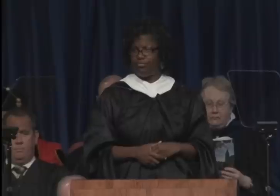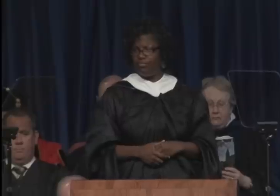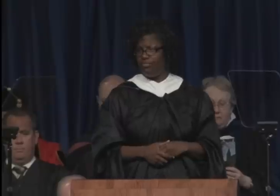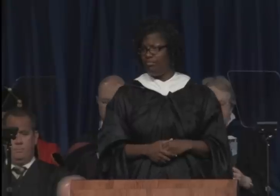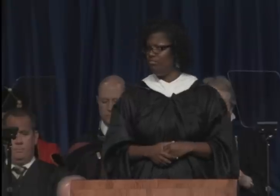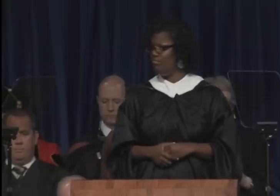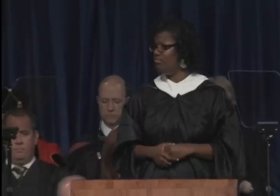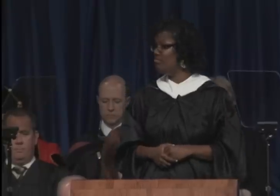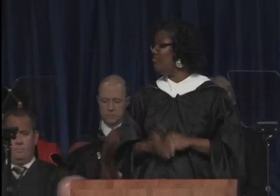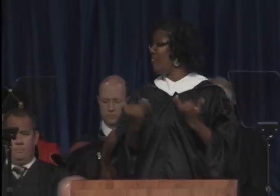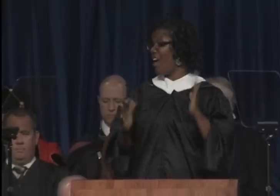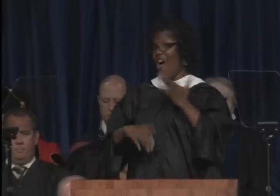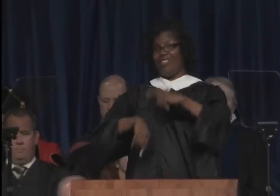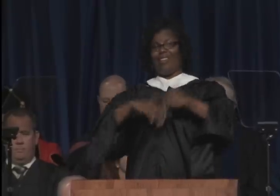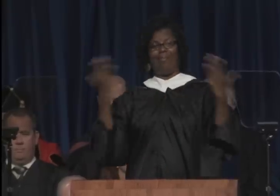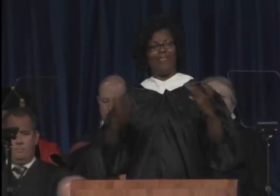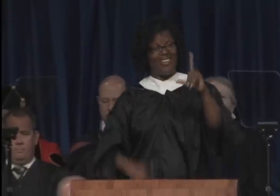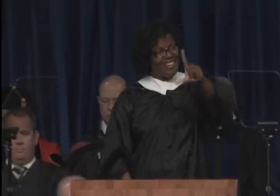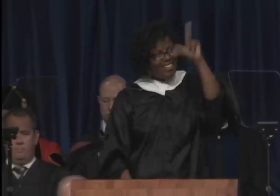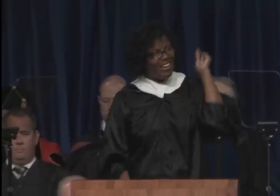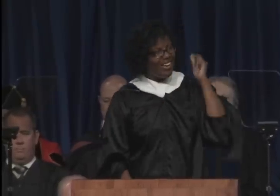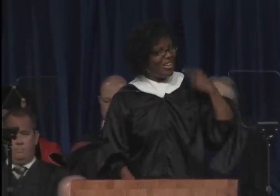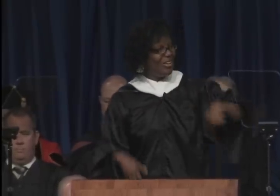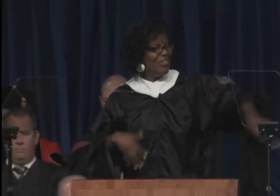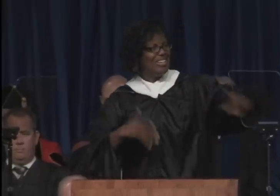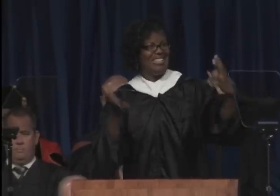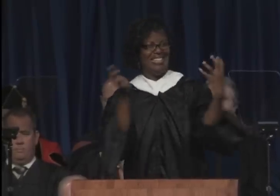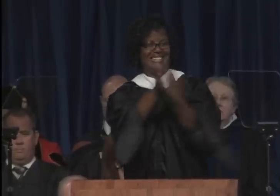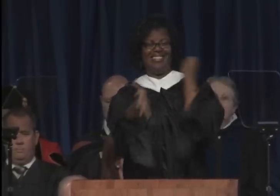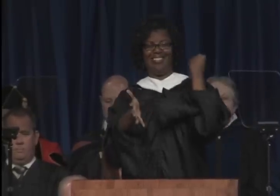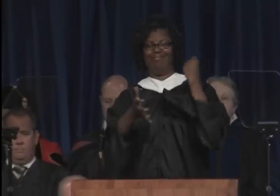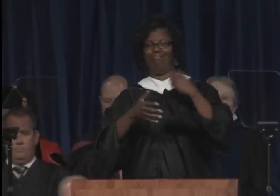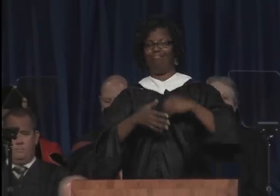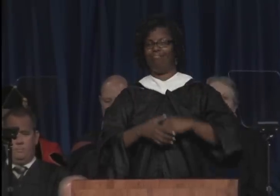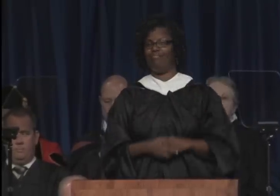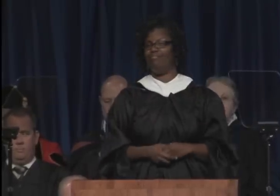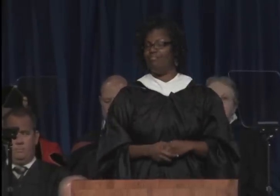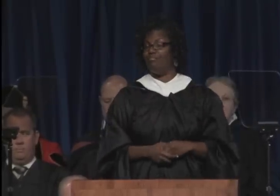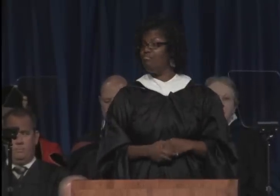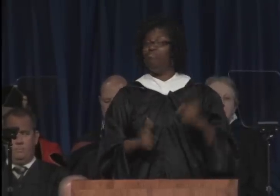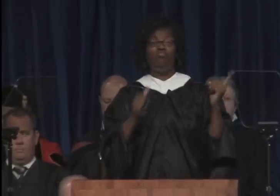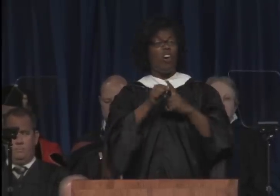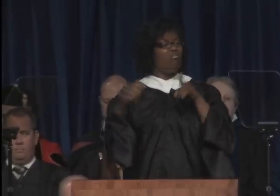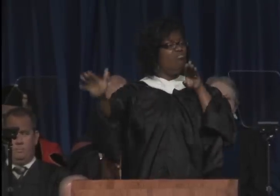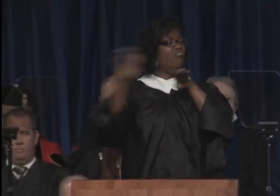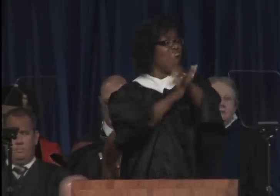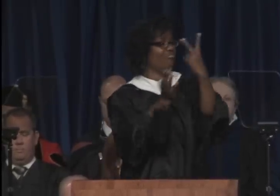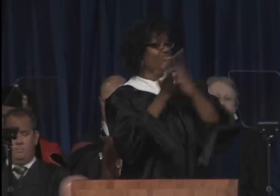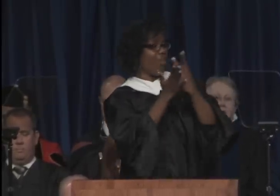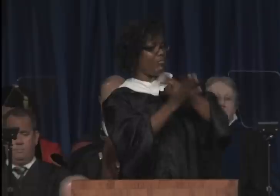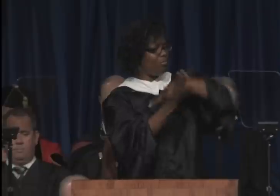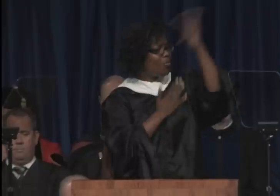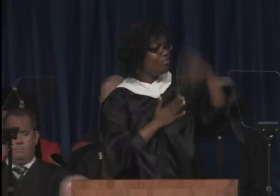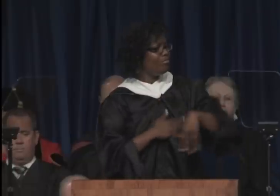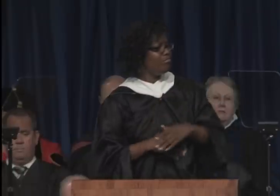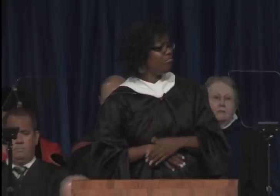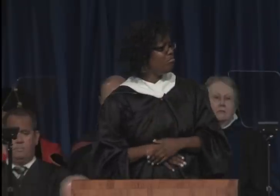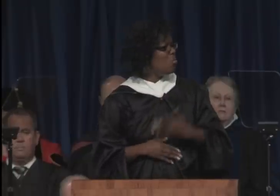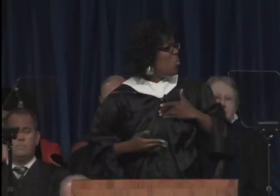to be transformed?" For many of us, our time at Gallaudet has given us this opportunity.